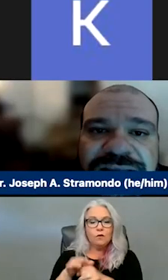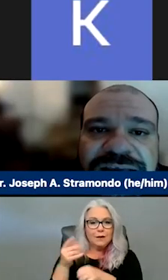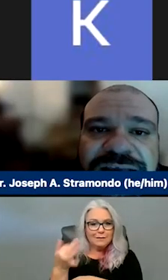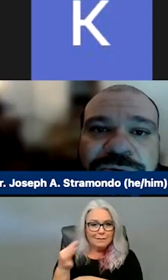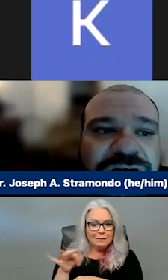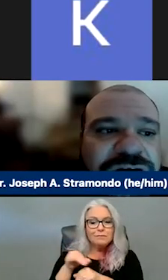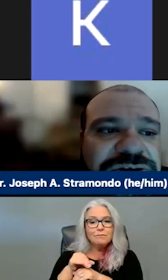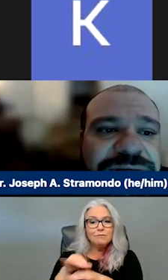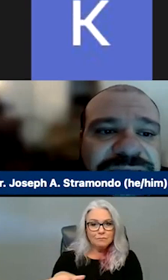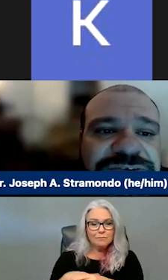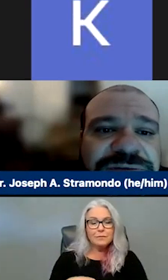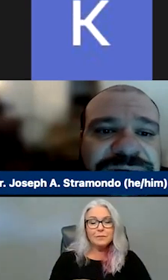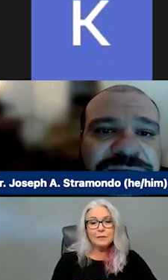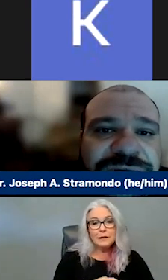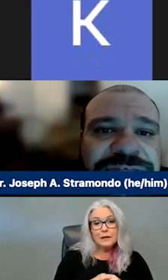And I want to argue that mainstream bioethics